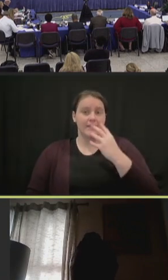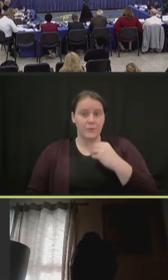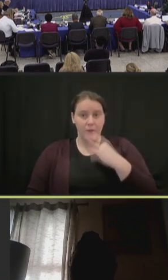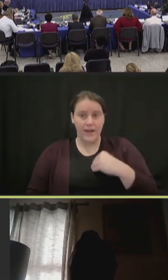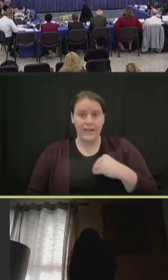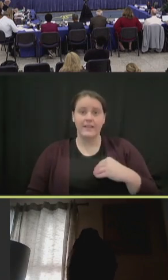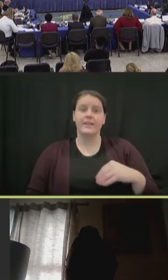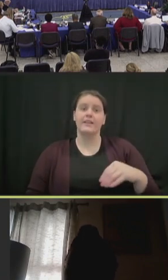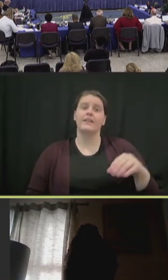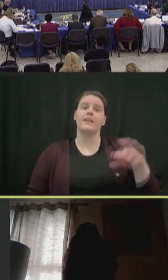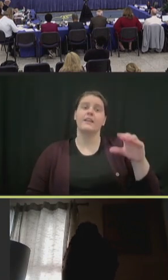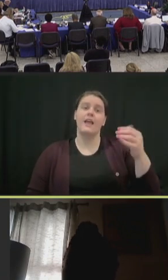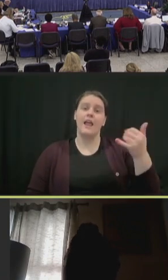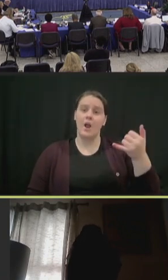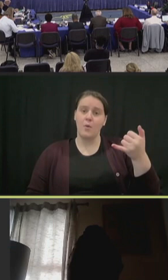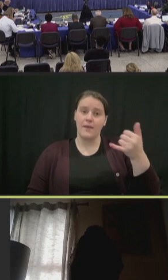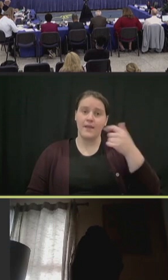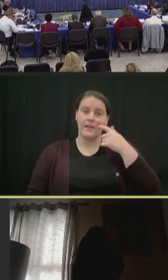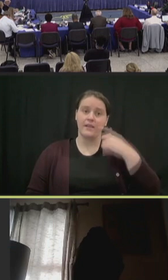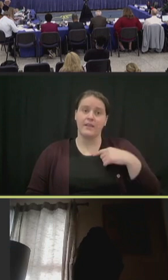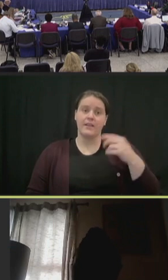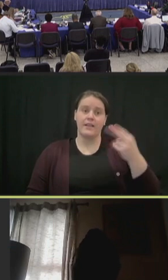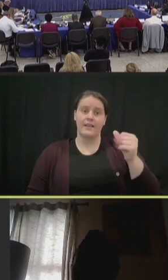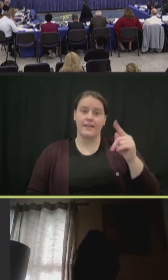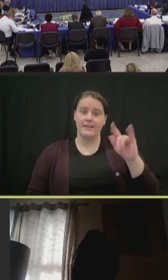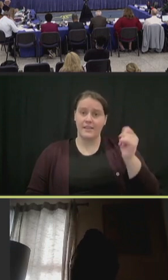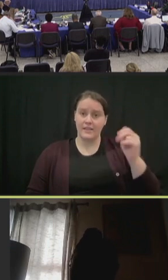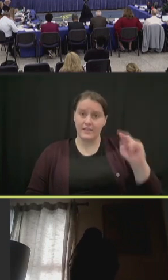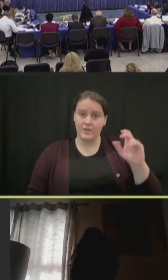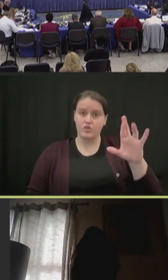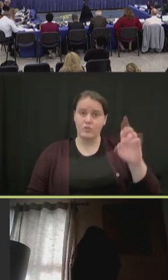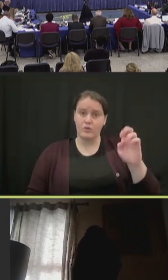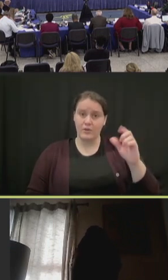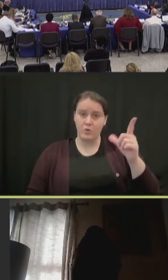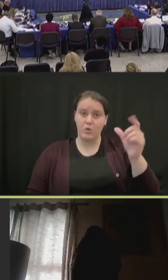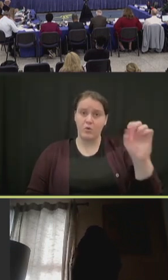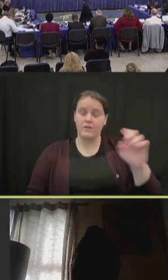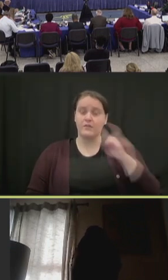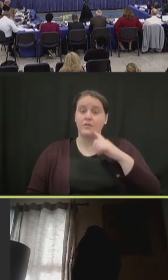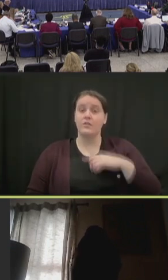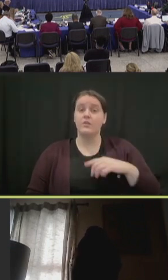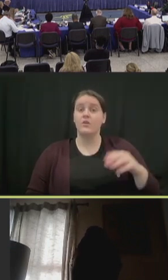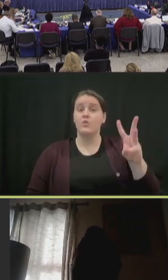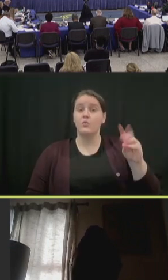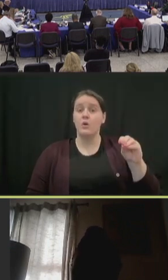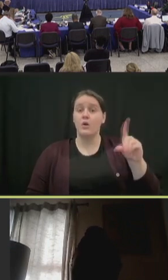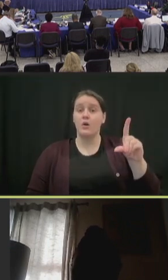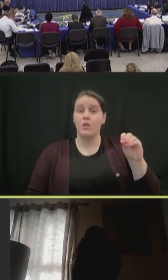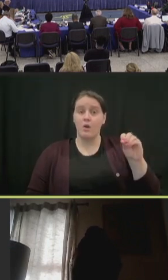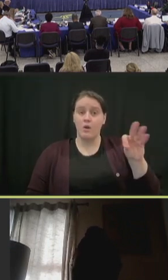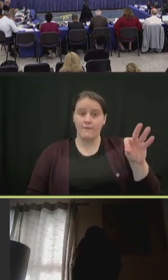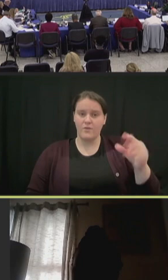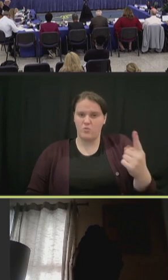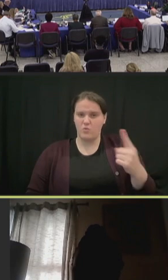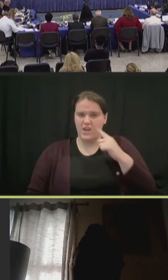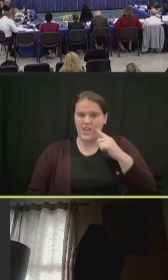Haitian Creole, Wolof. So, one of the pictures on this slide is a guest that we received from